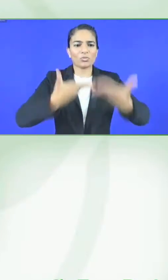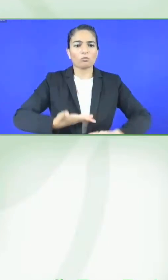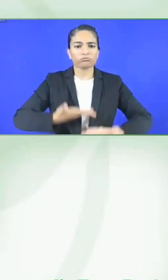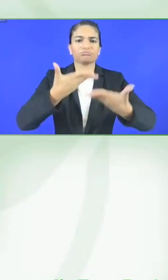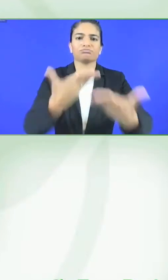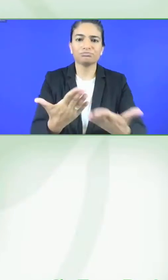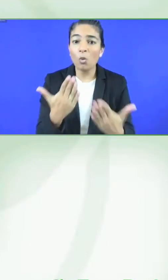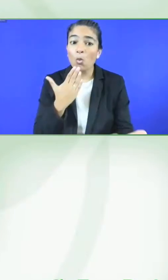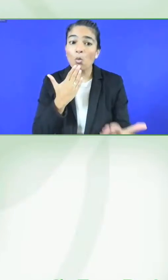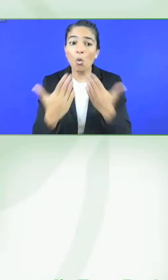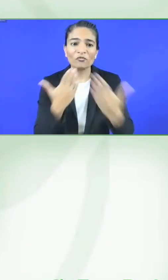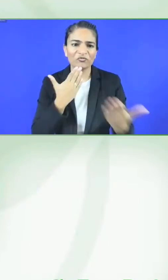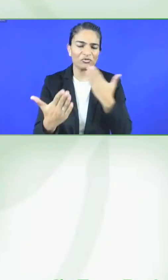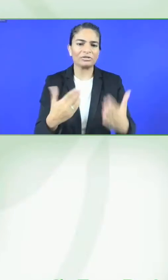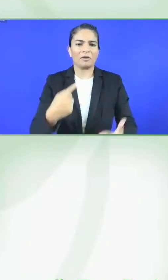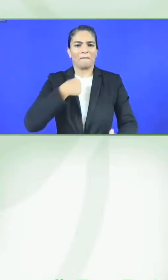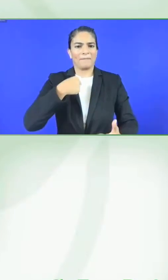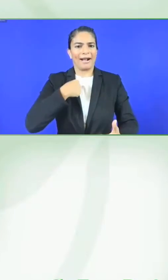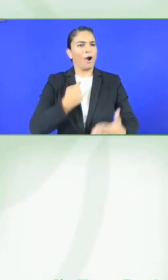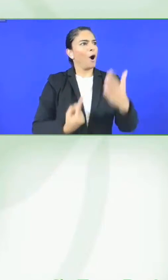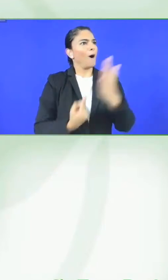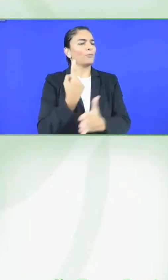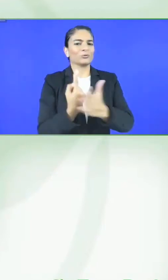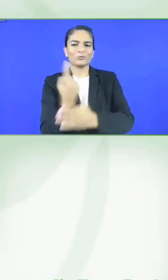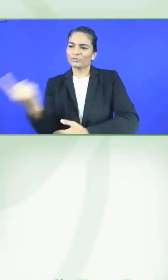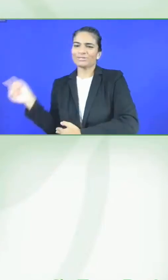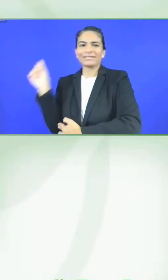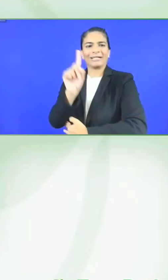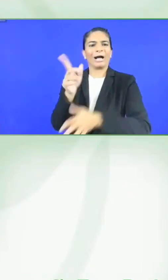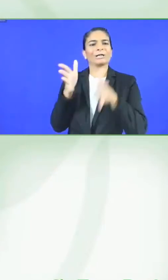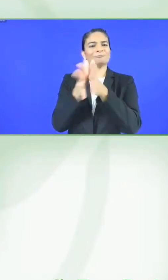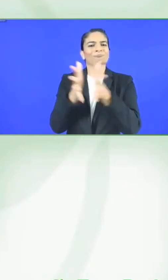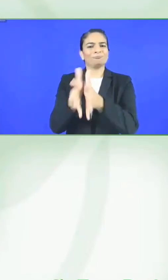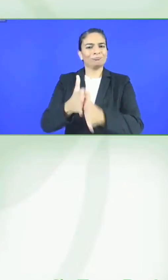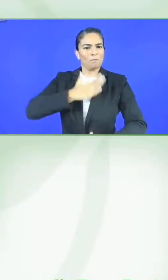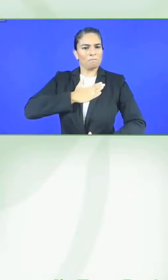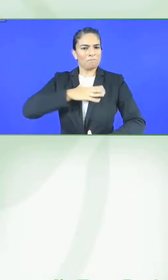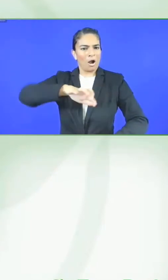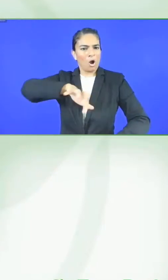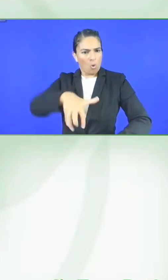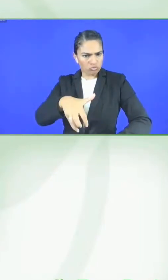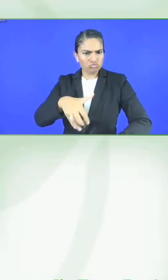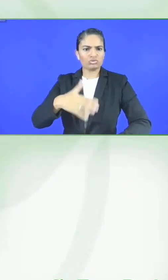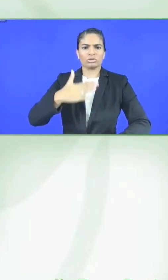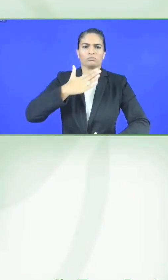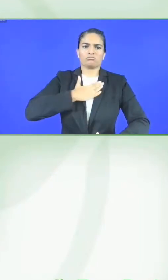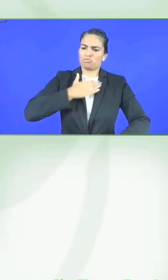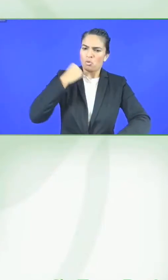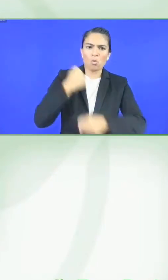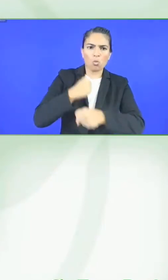I will be sited in one year.